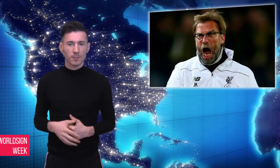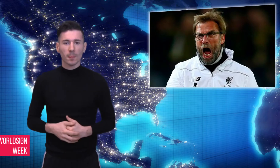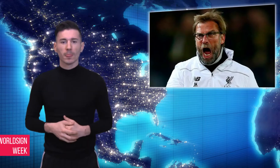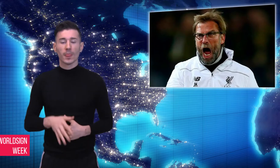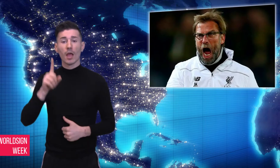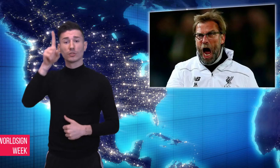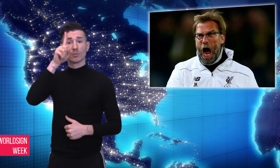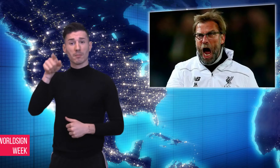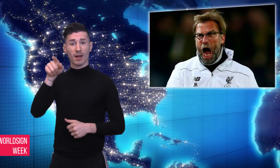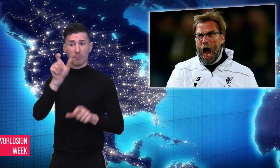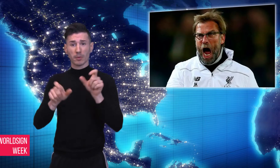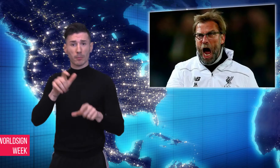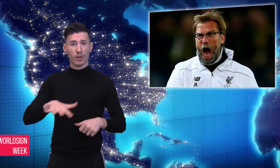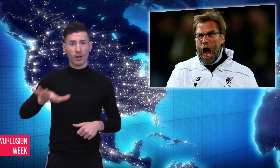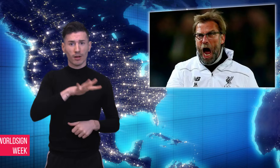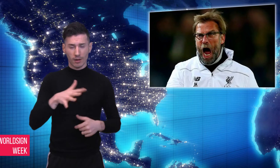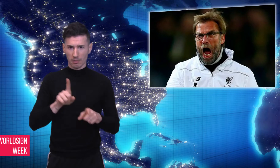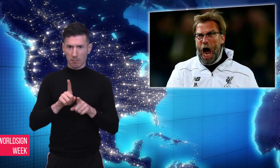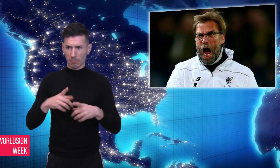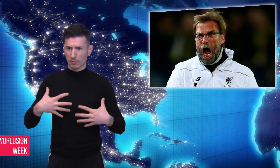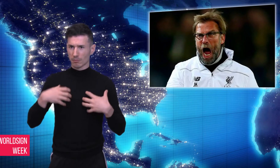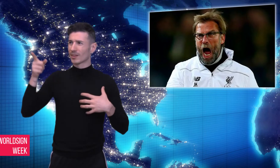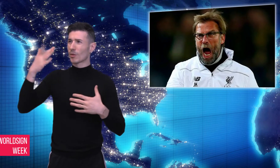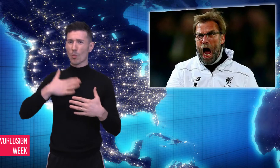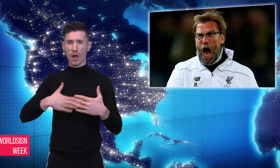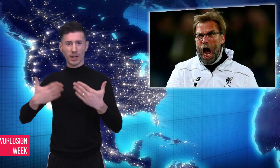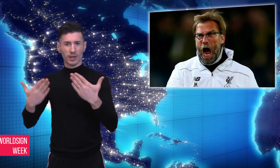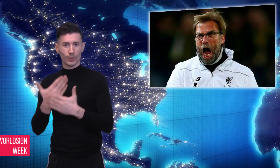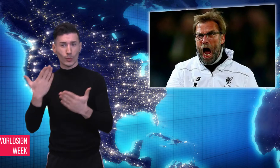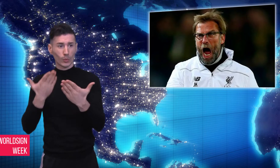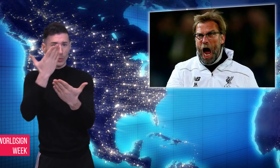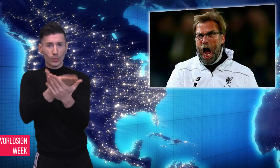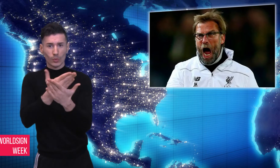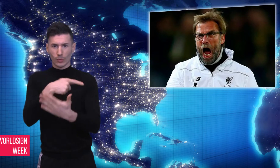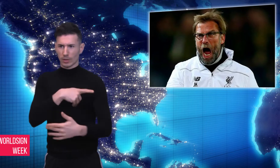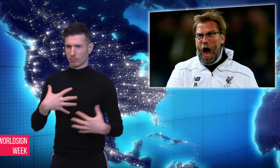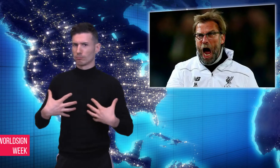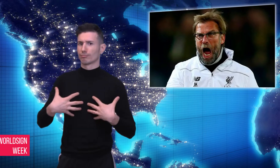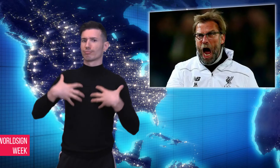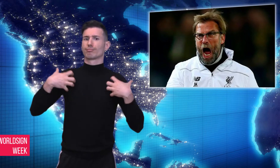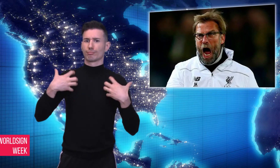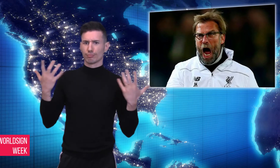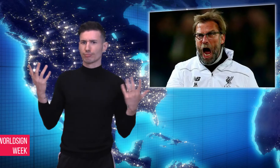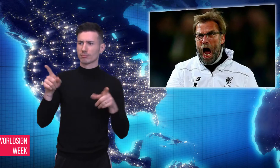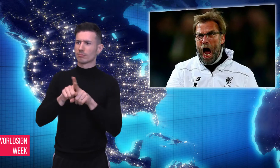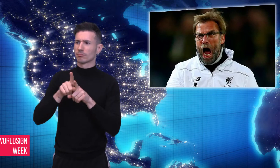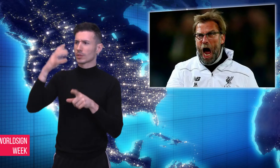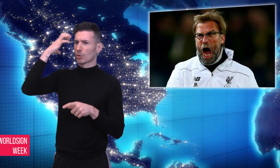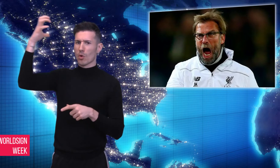accidents and have a speed limit. German residents are